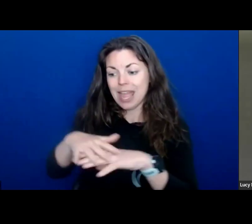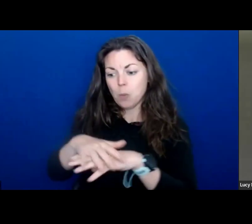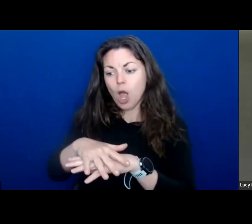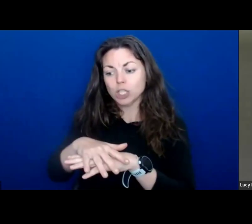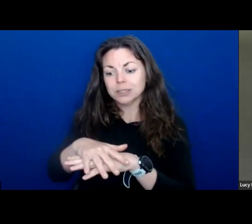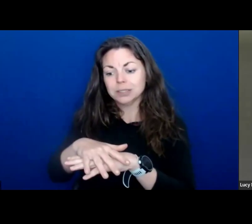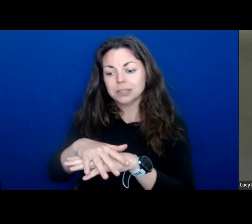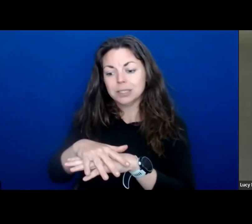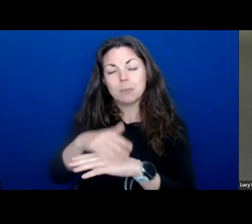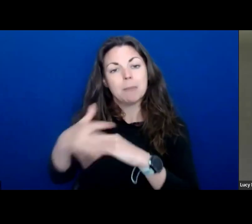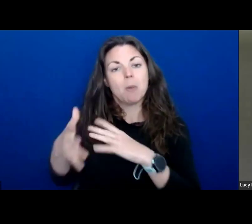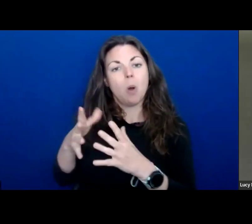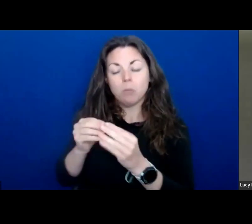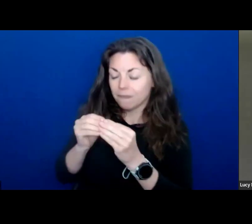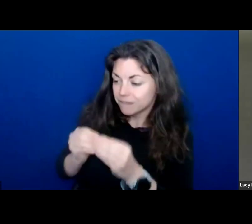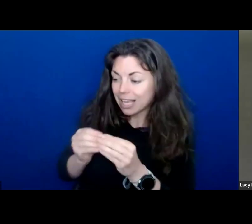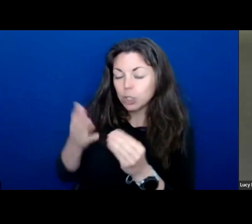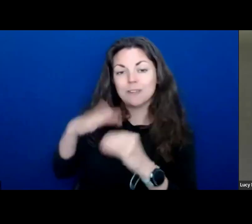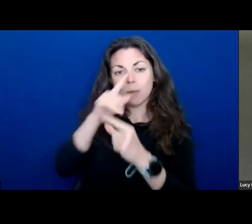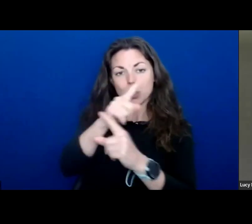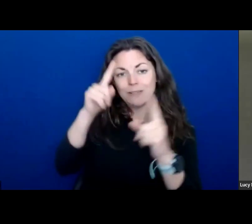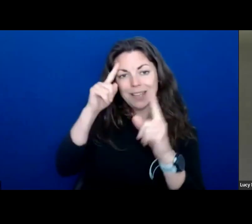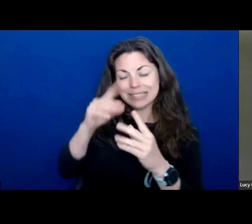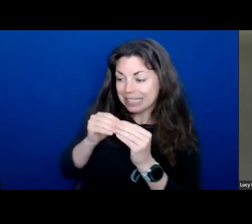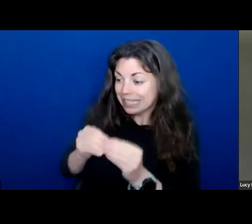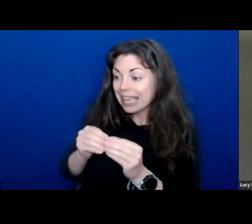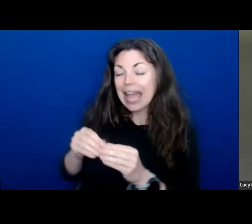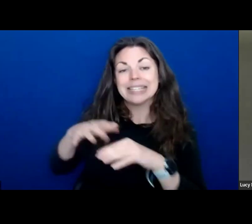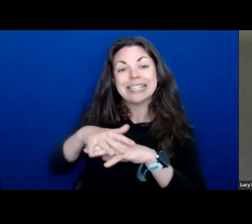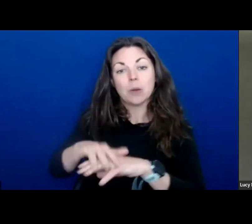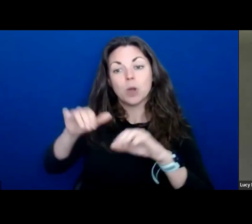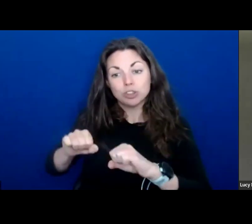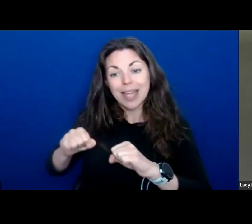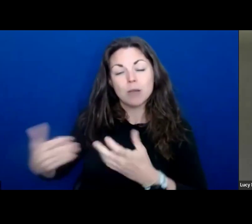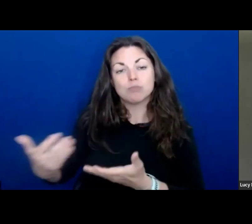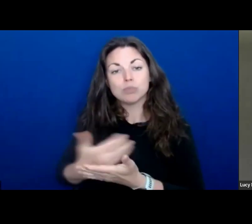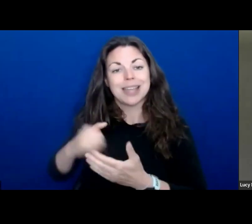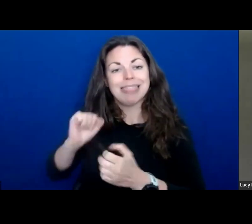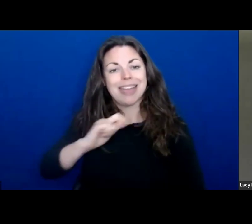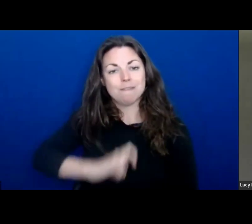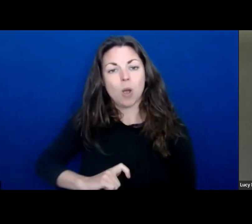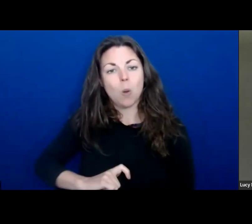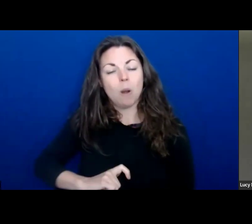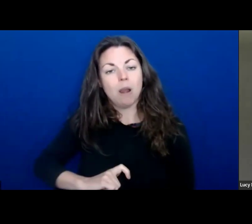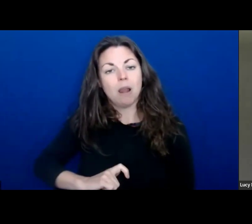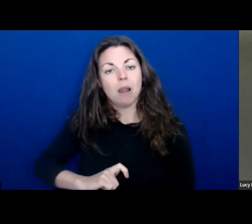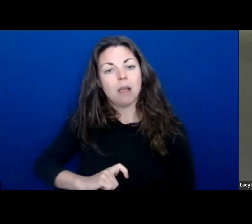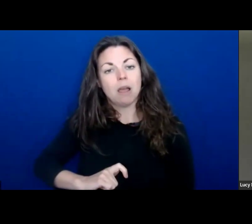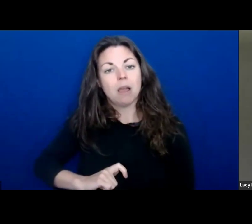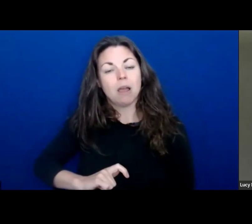to protect the welfare of the network chairs as well. Because it, as I mentioned in my talk,